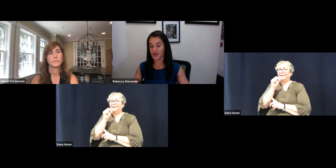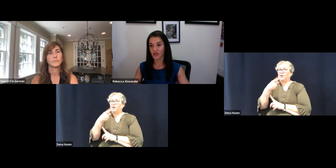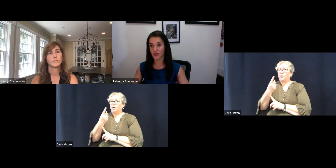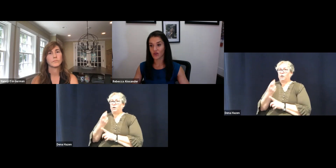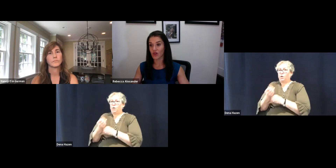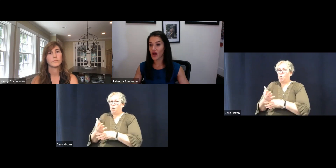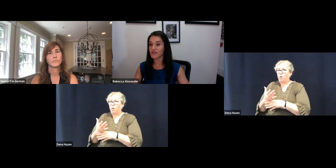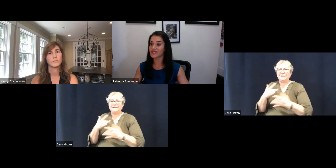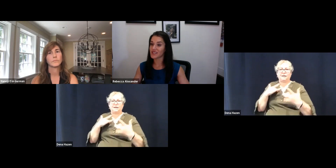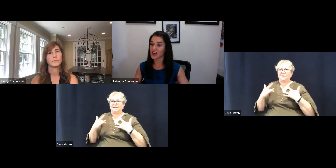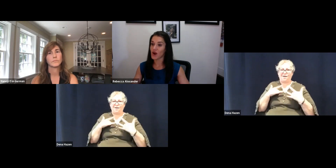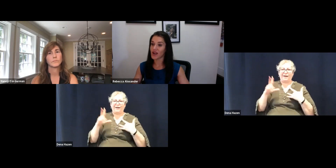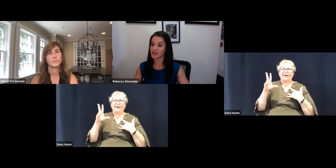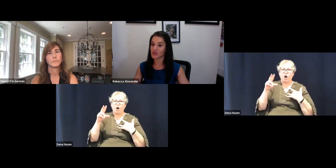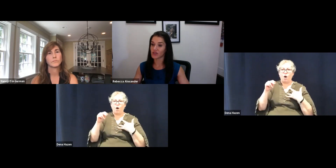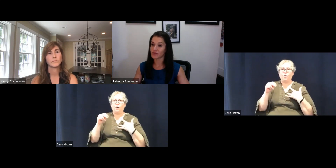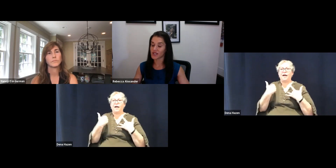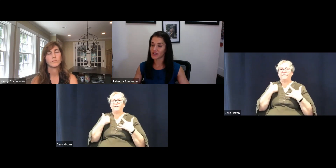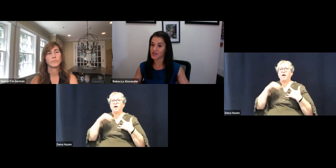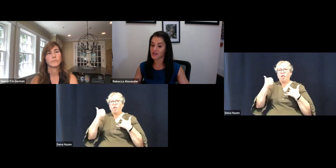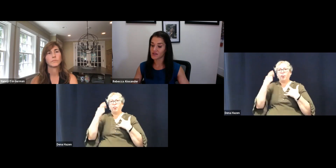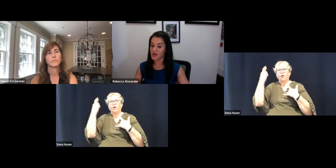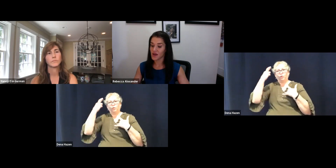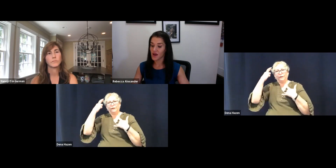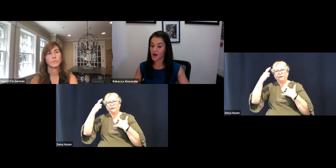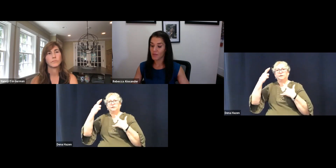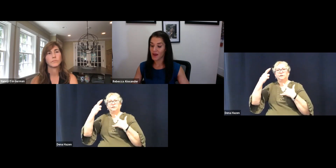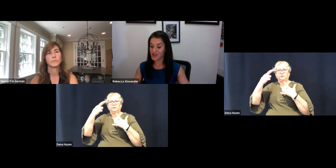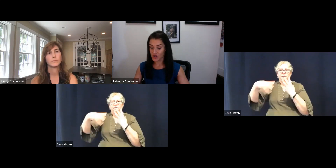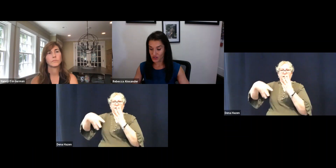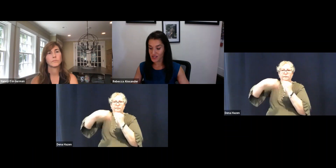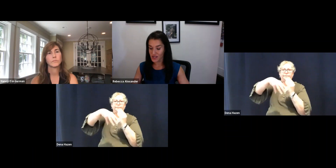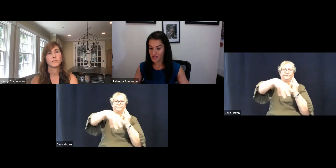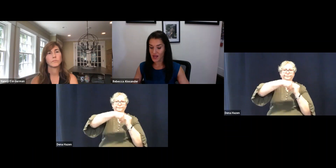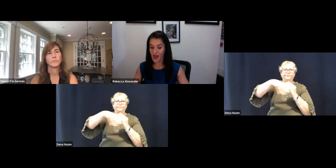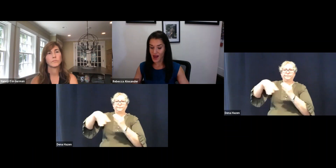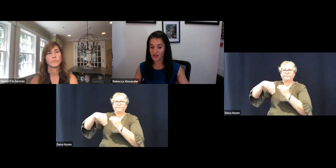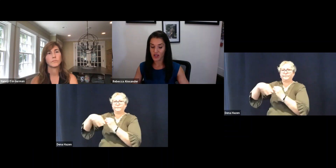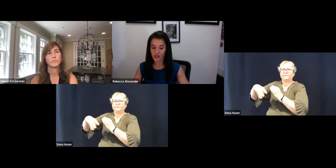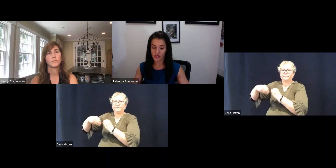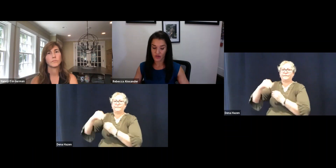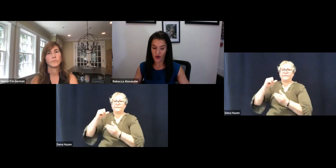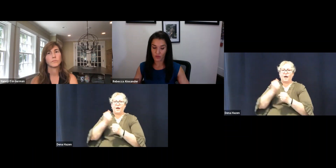I think there are a lot of extenuating circumstances. But I certainly think that having Usher syndrome,